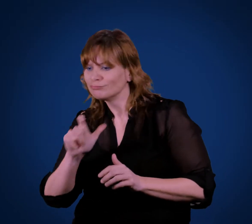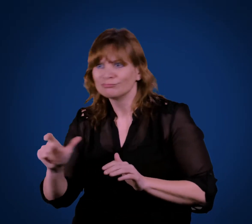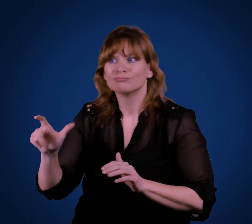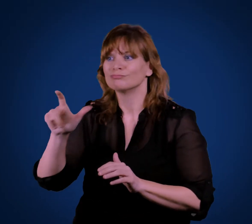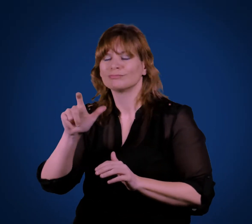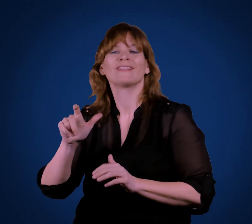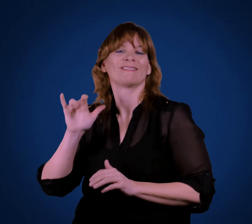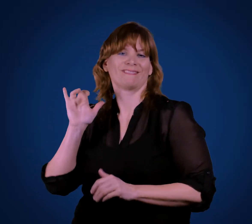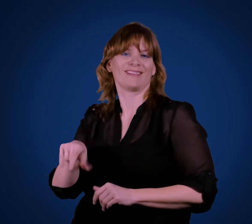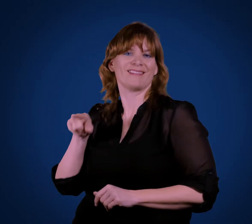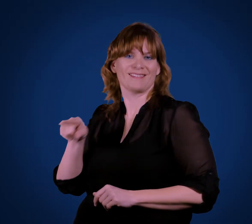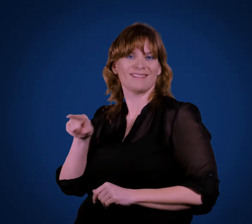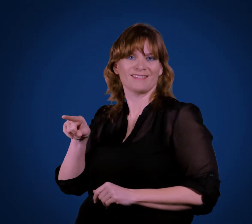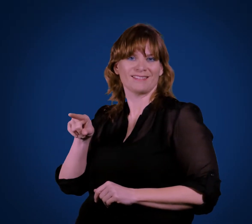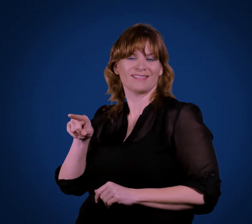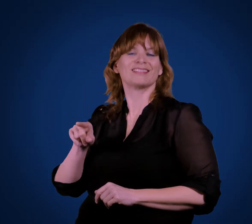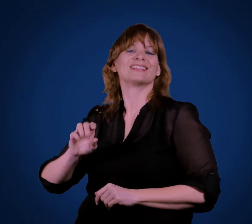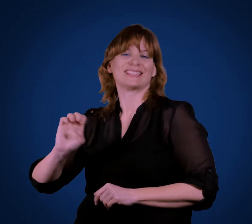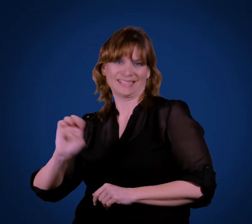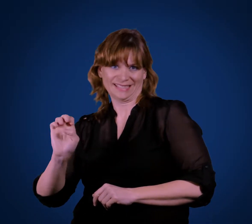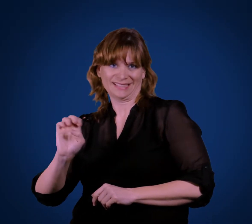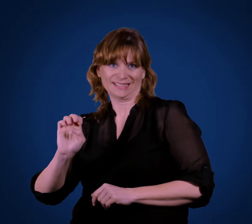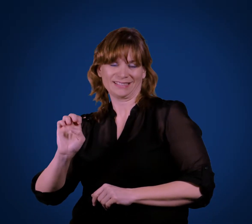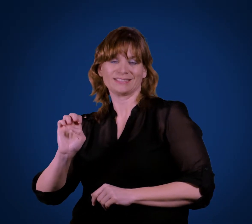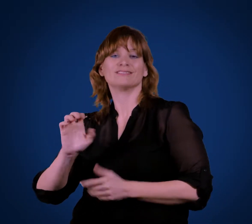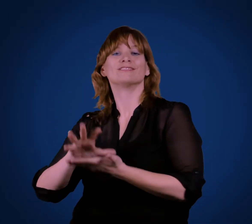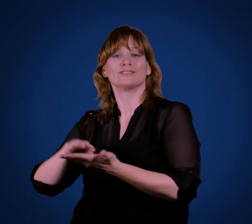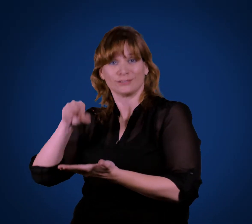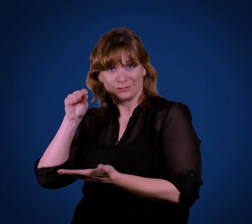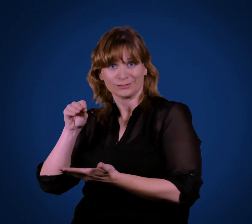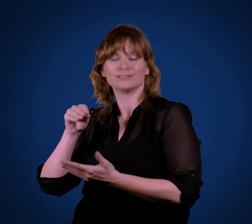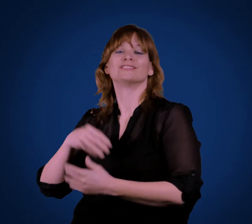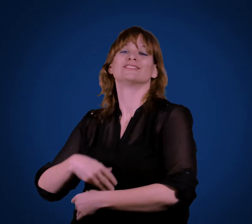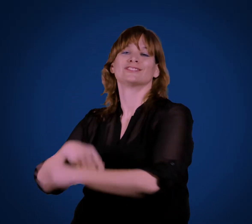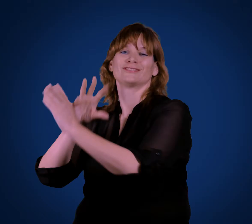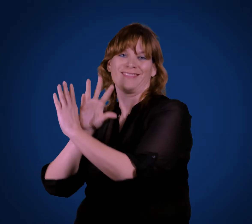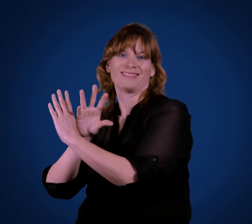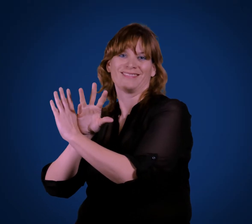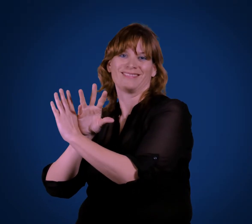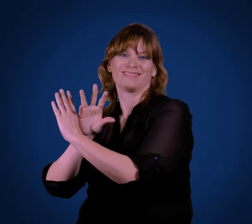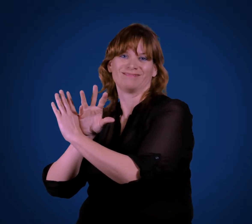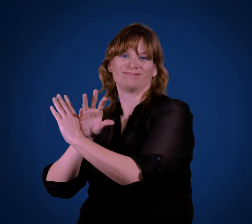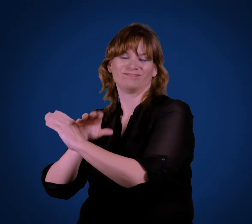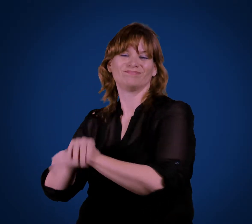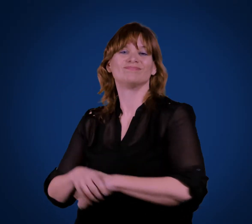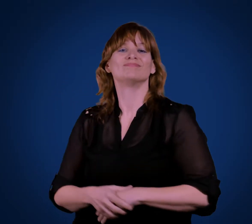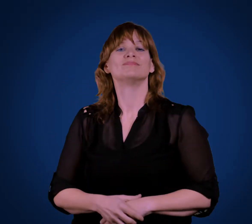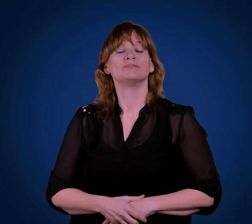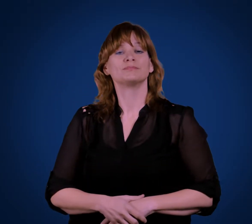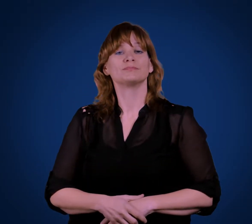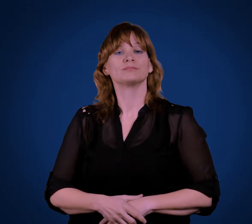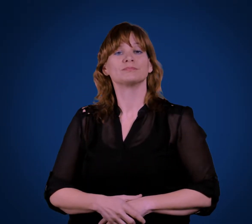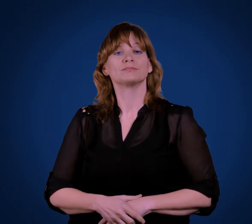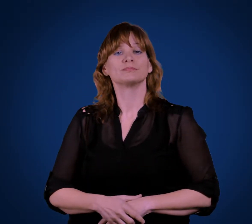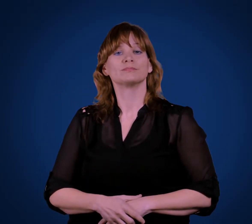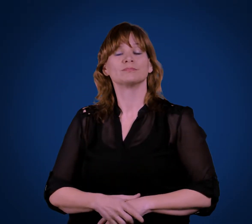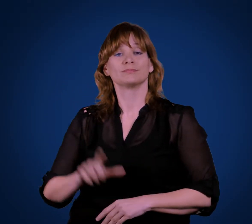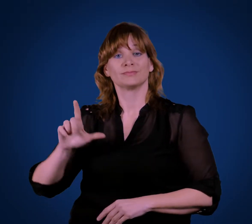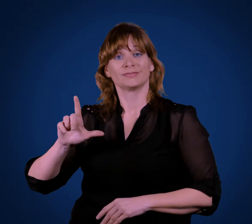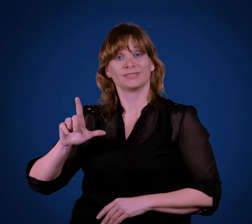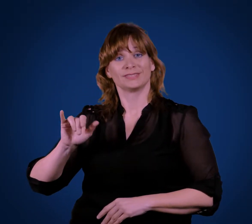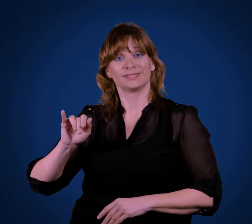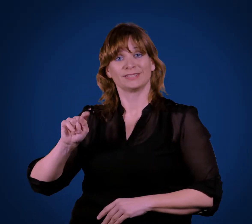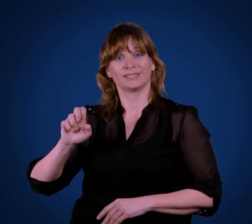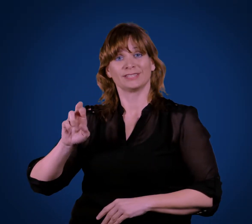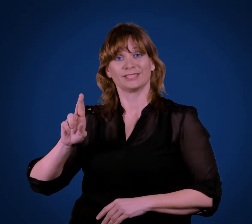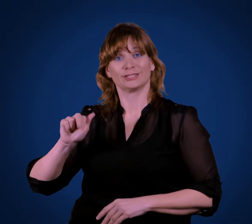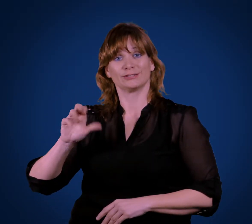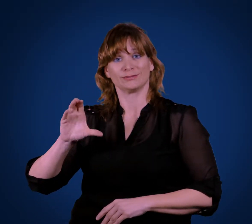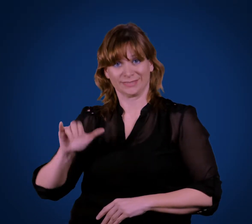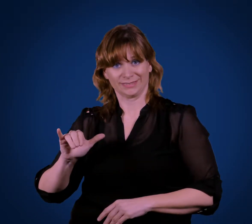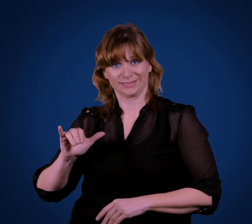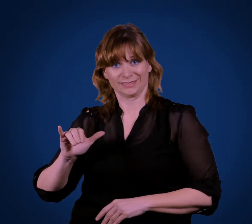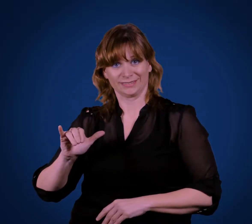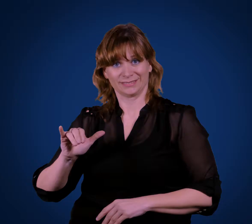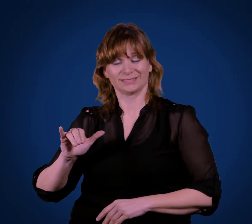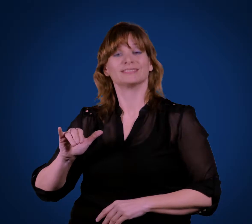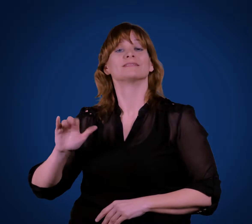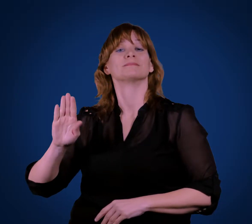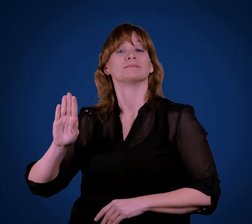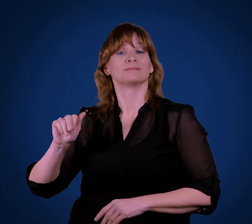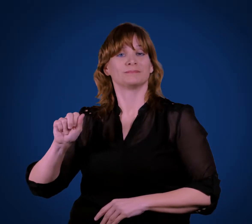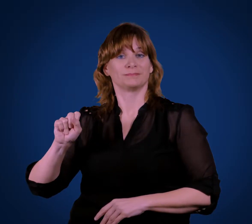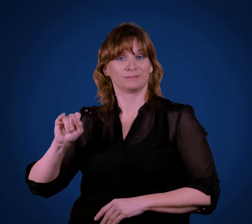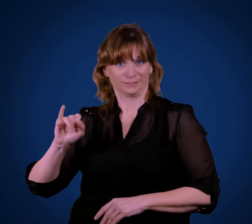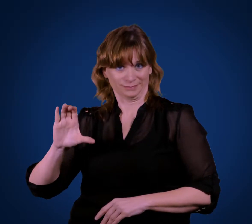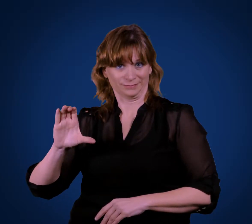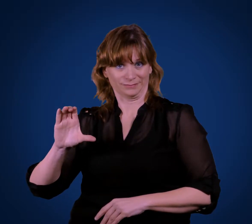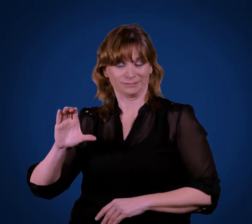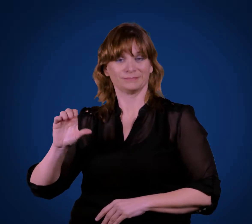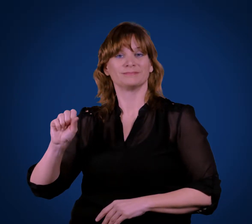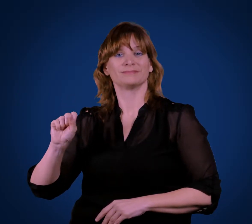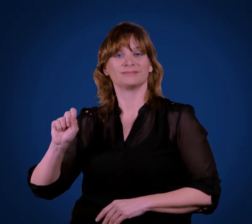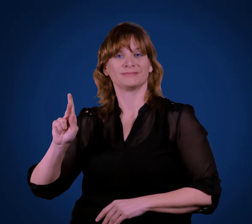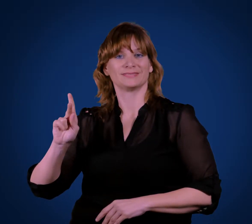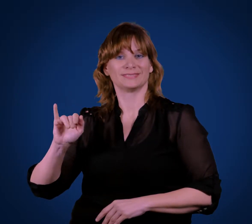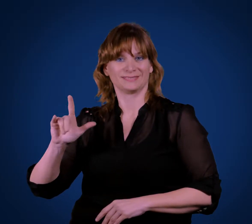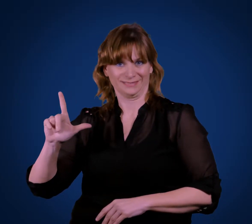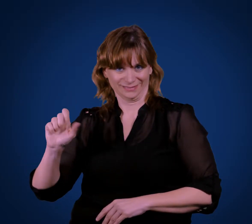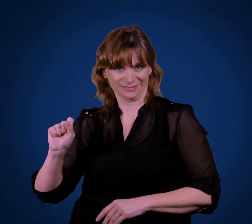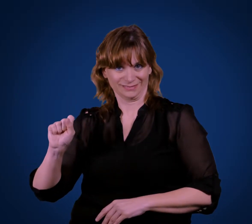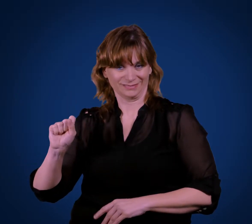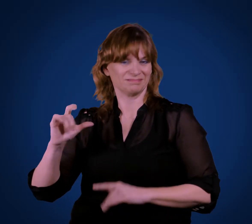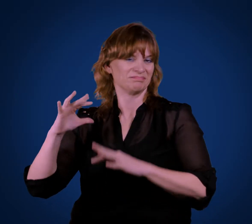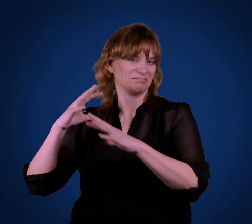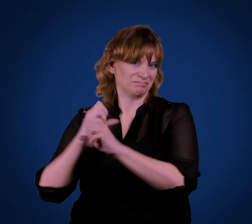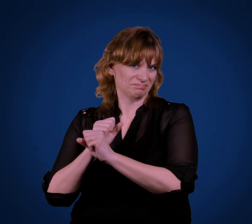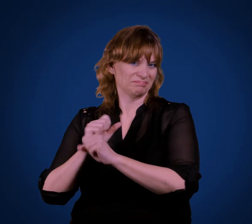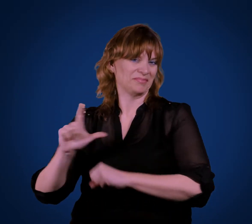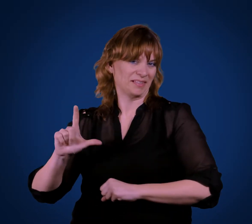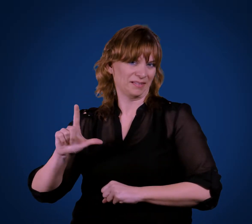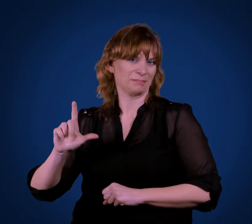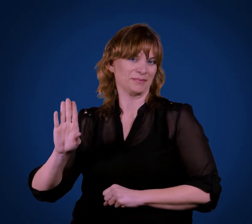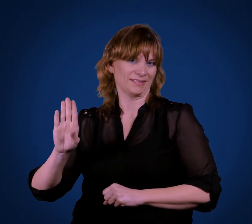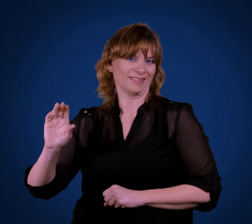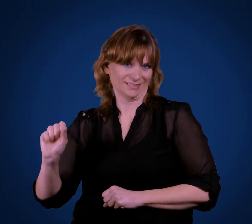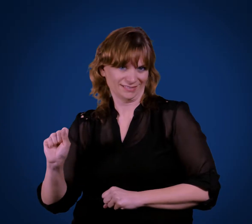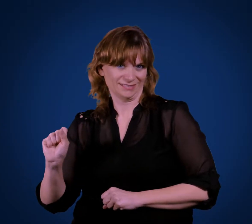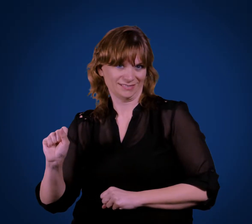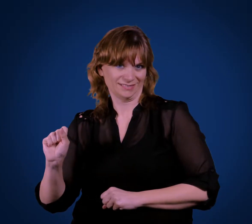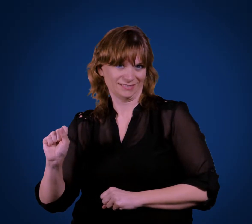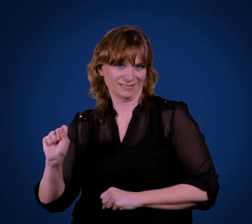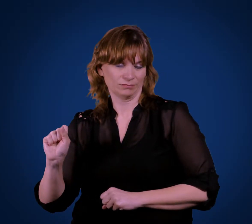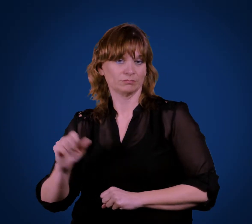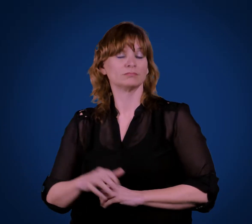e-Channel has online courses for you to join and learn from.